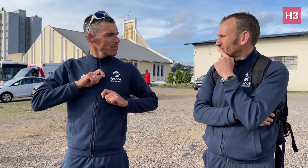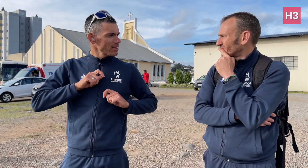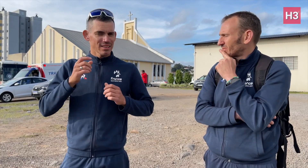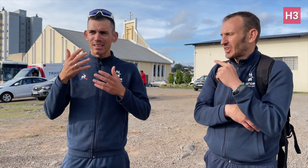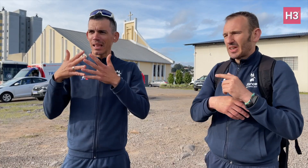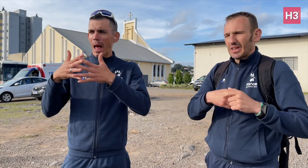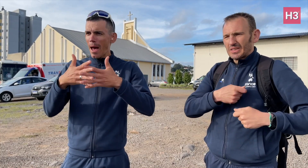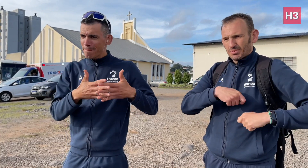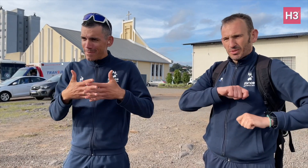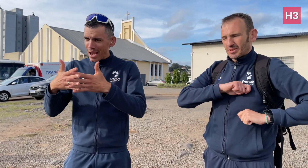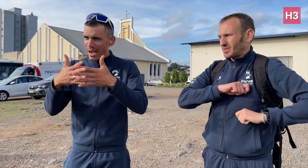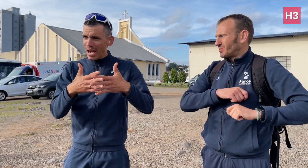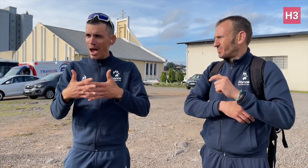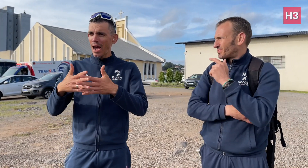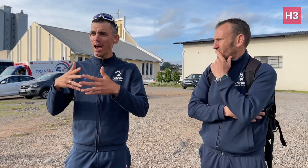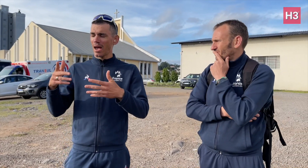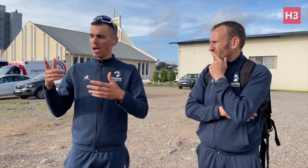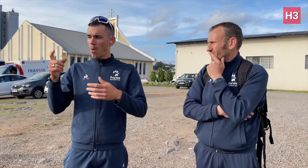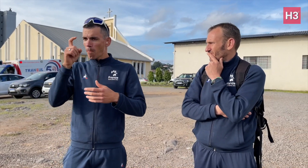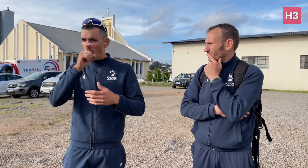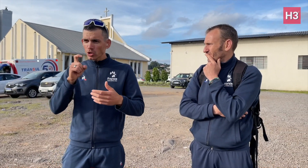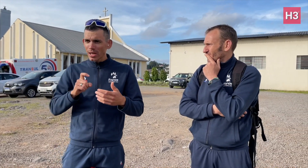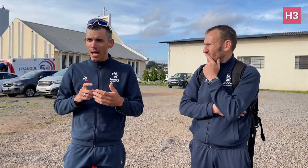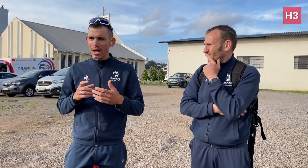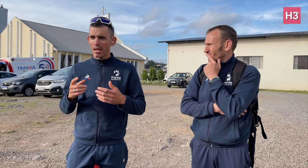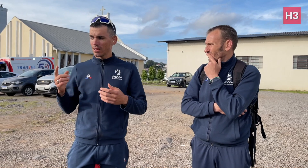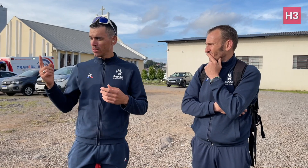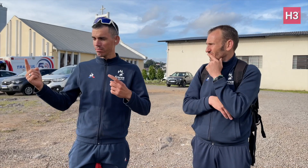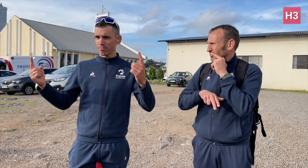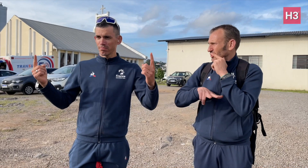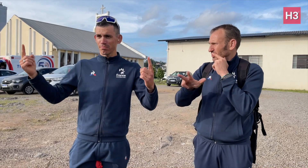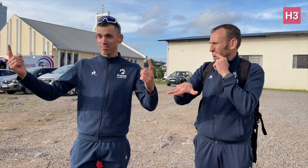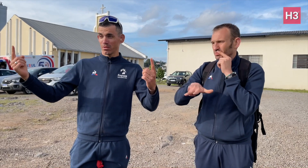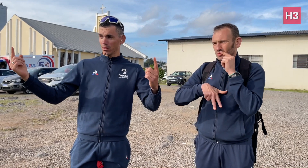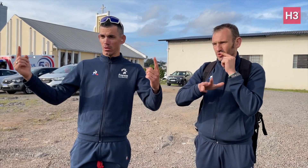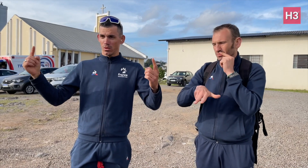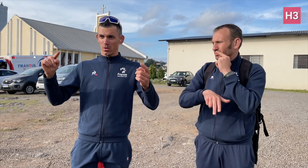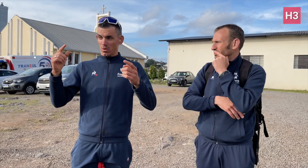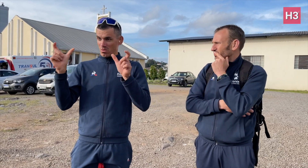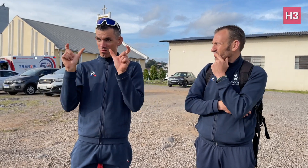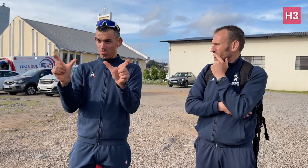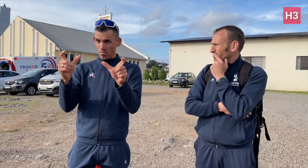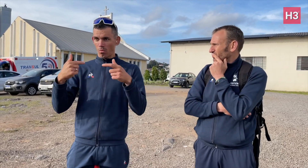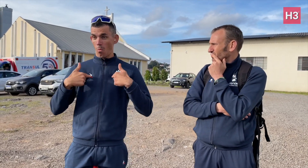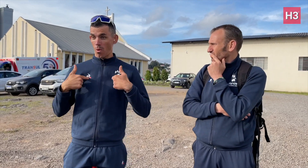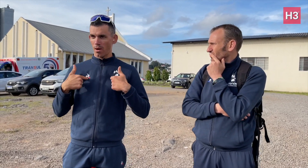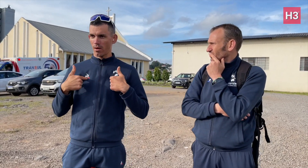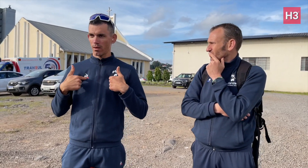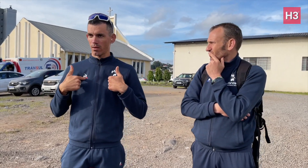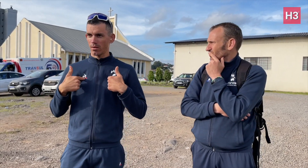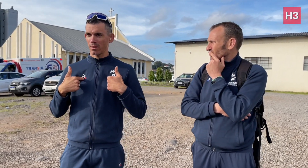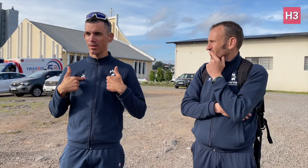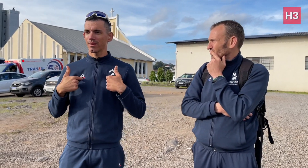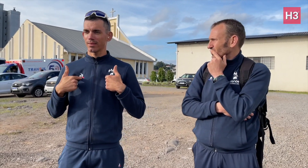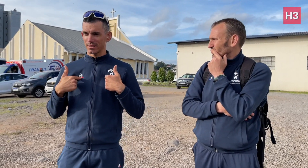Spain, the USA, Portugal were our biggest competitors. We heavily relied on teamwork and strategies.